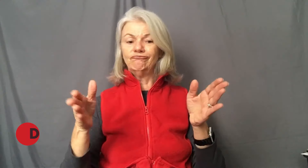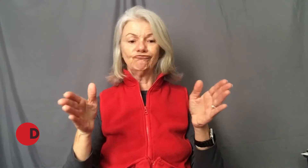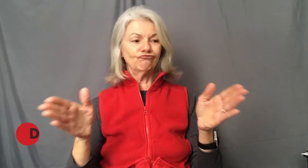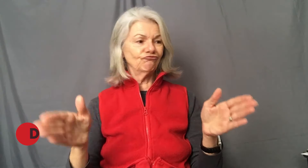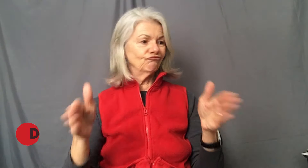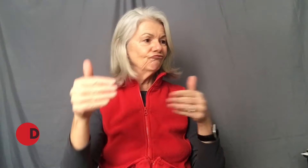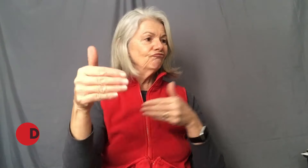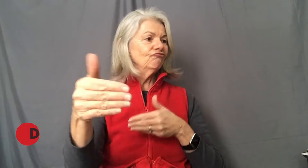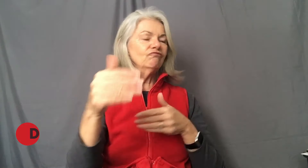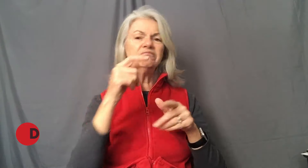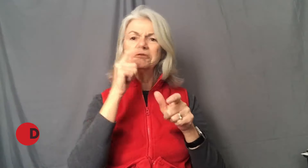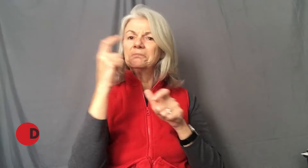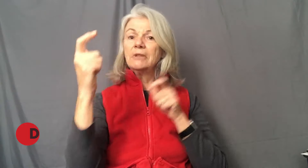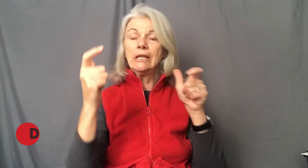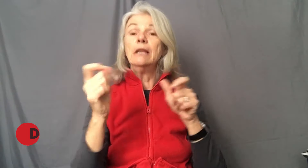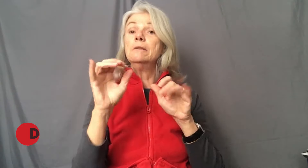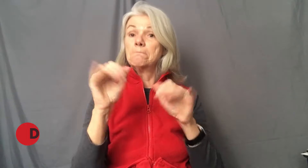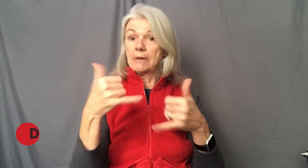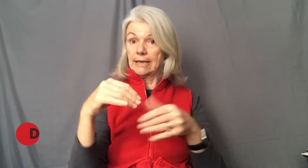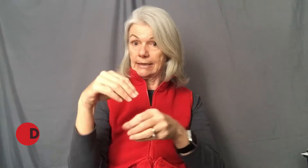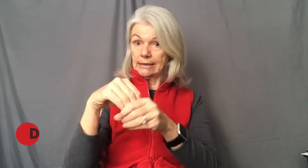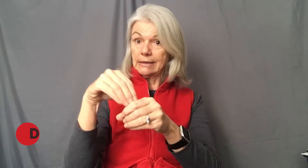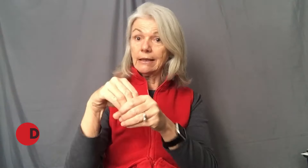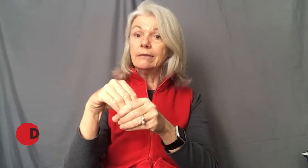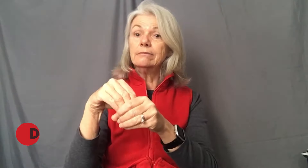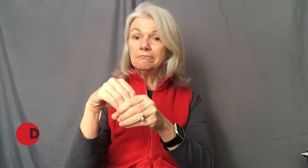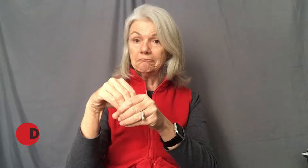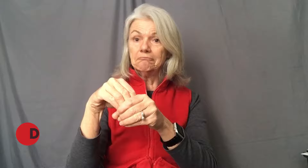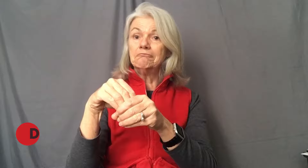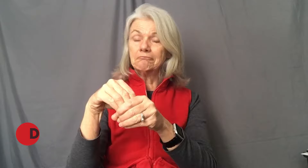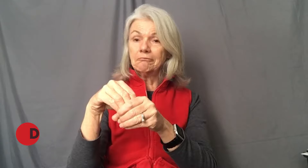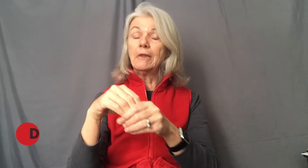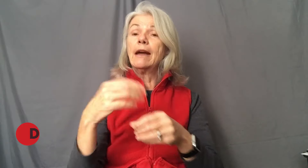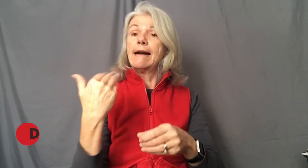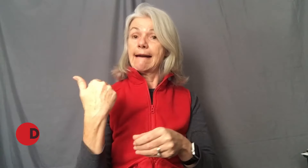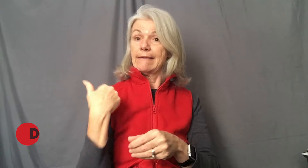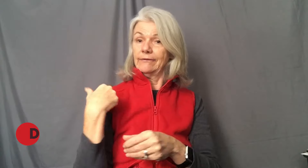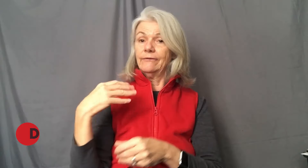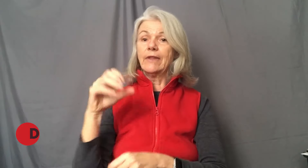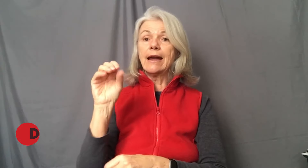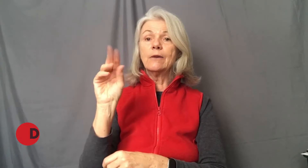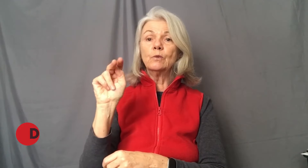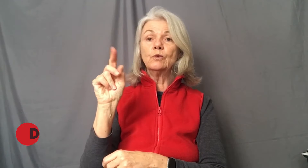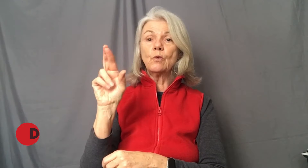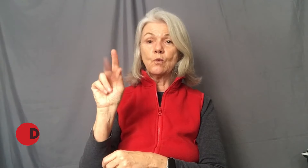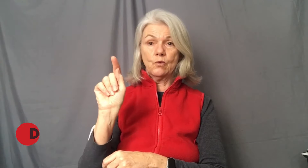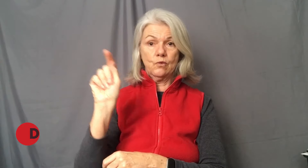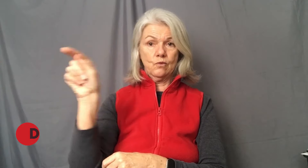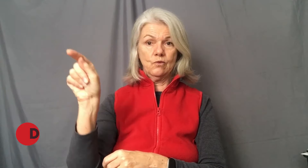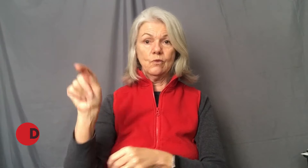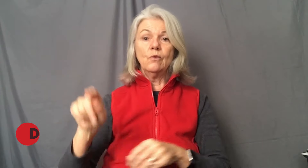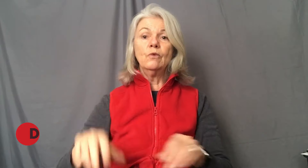The court isn’t too big. The game can be played indoors and outdoors.